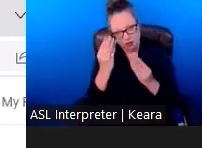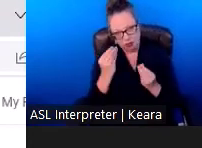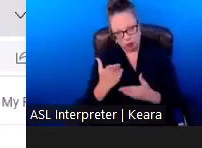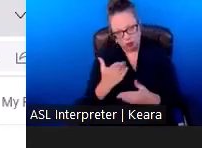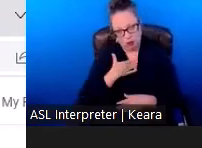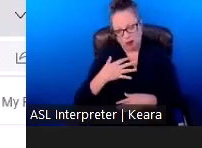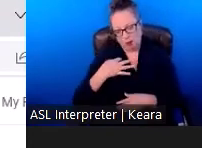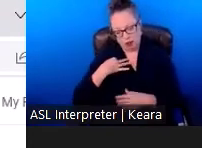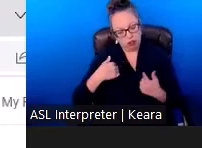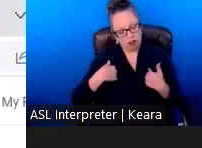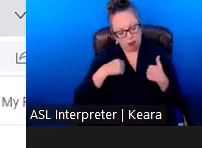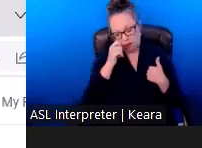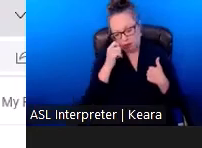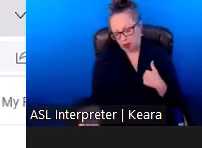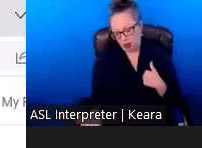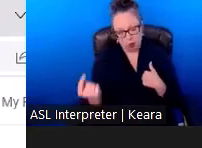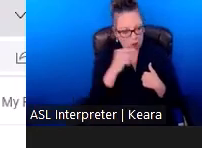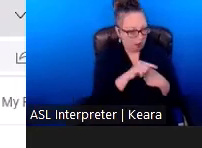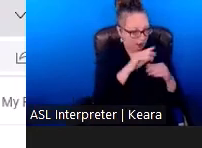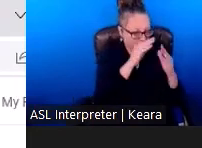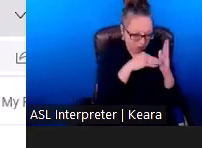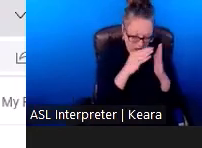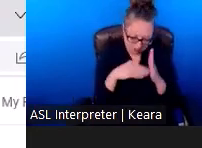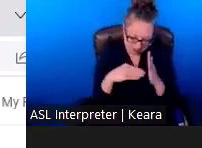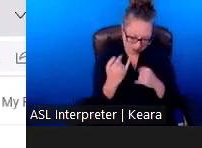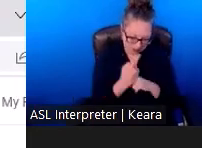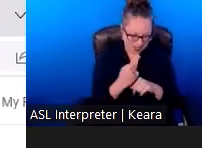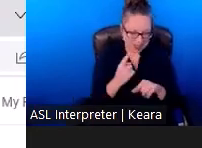I’m not going to go back and fill in everything today but you may see a few of these reminders